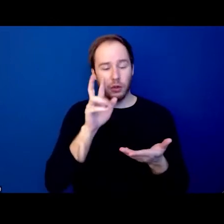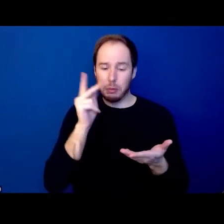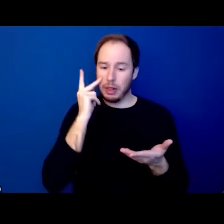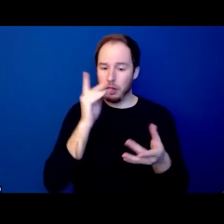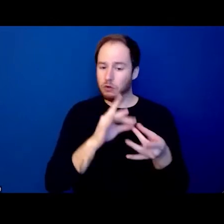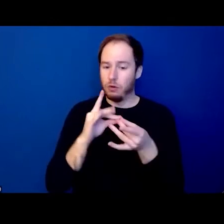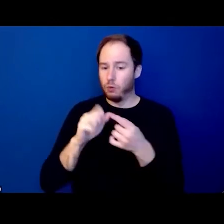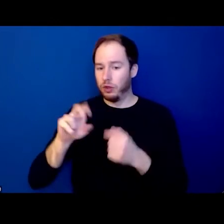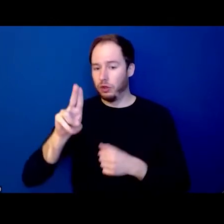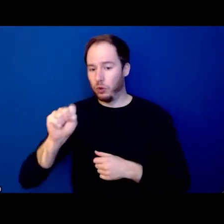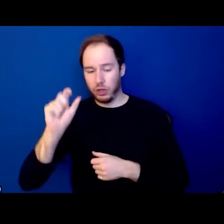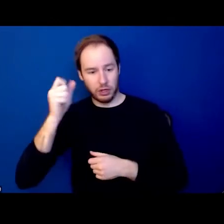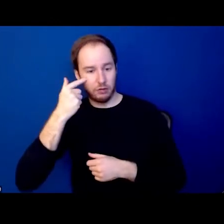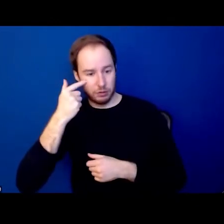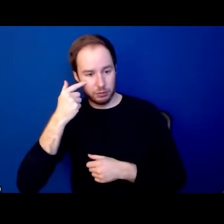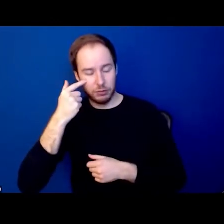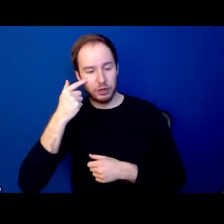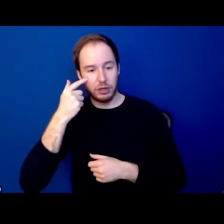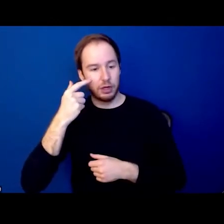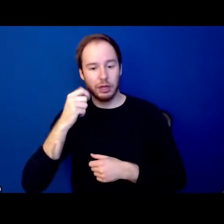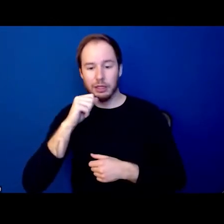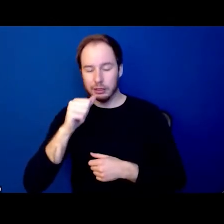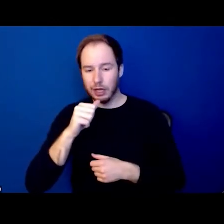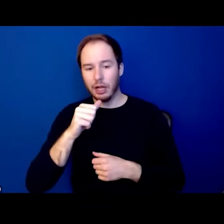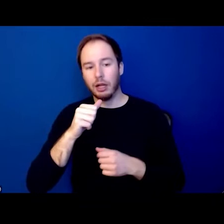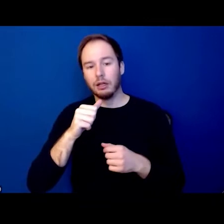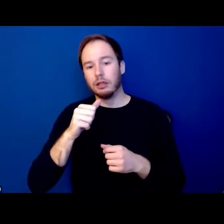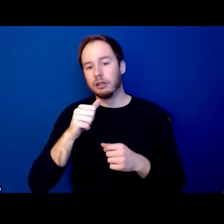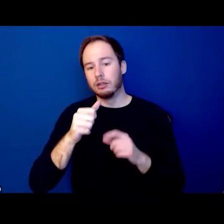with the US government that does not derive from race.